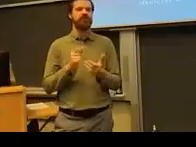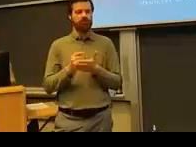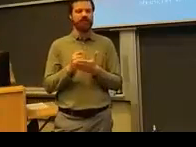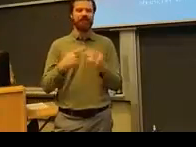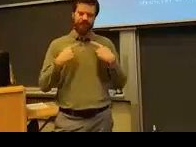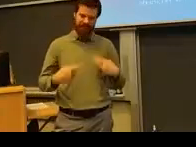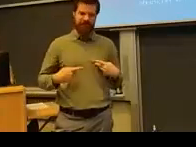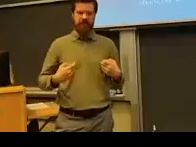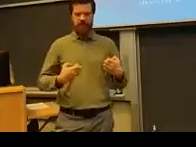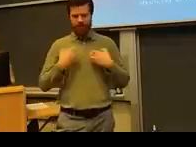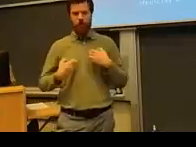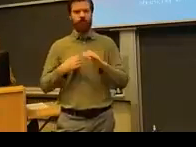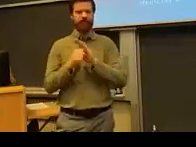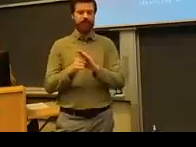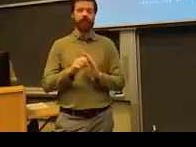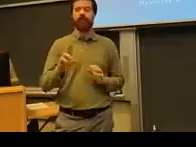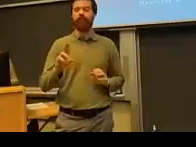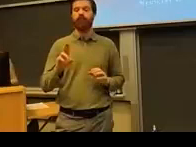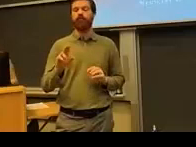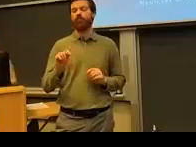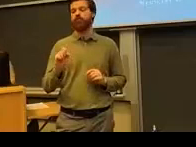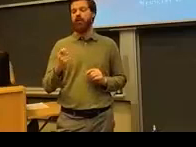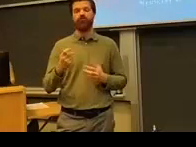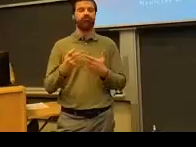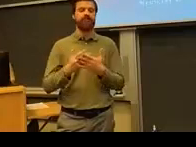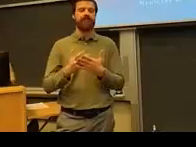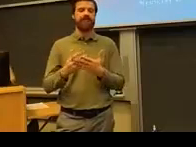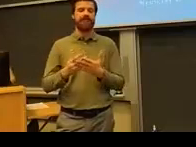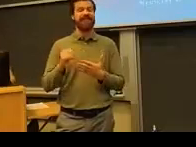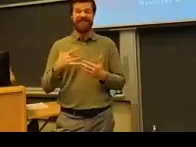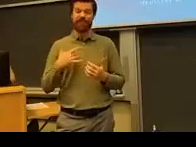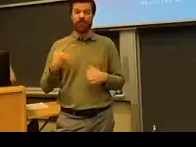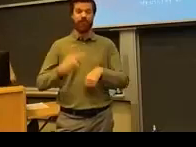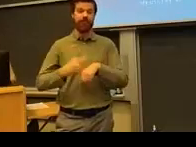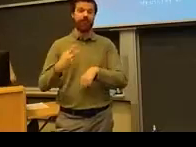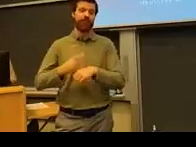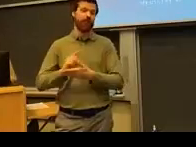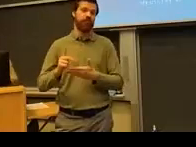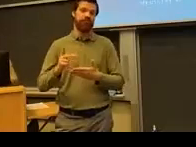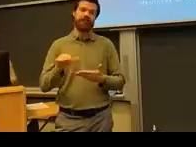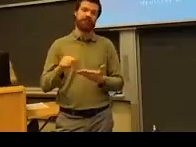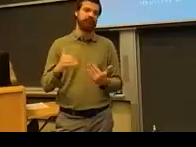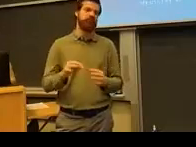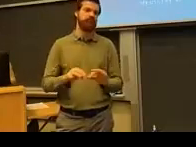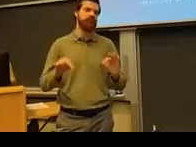symptoms the utac screens um like I said one to two times a week is key and then just involving um